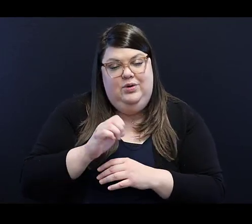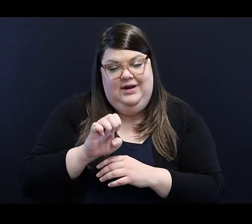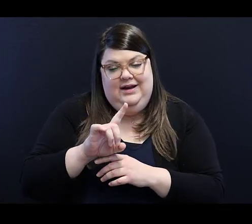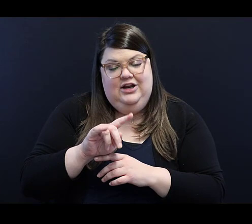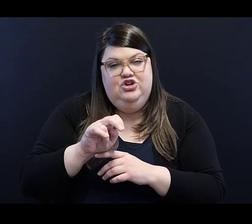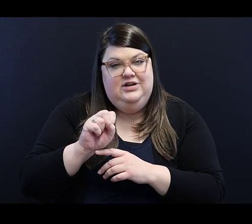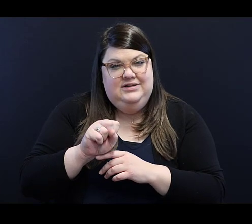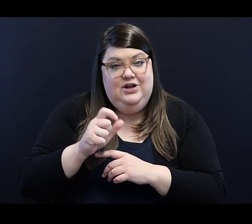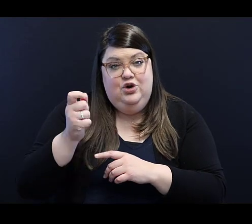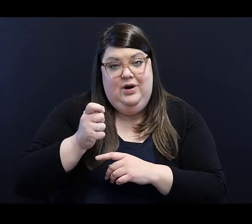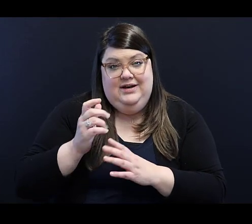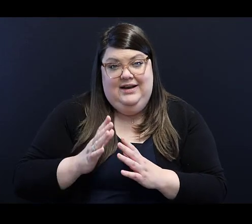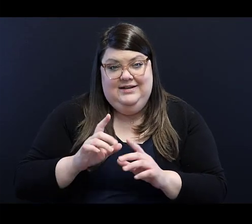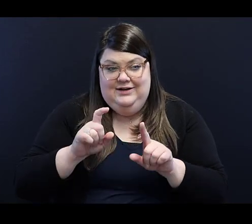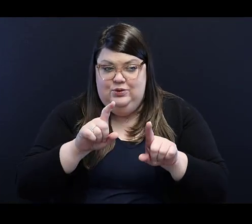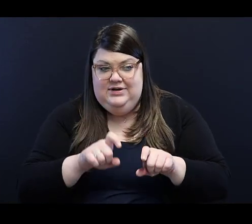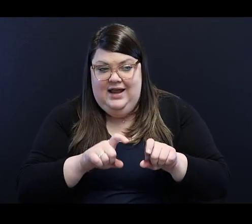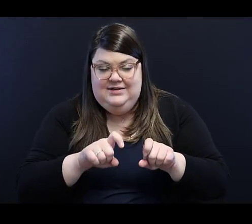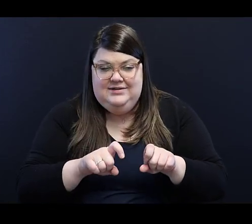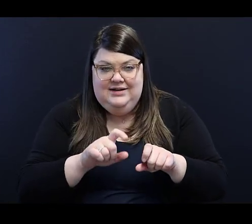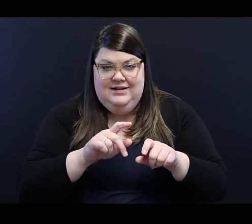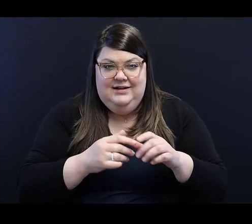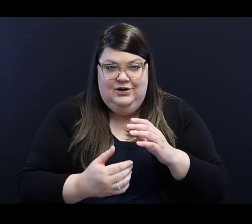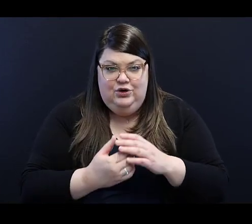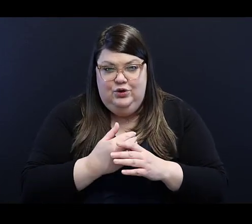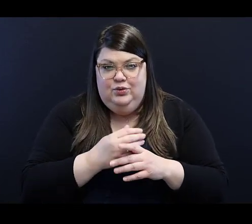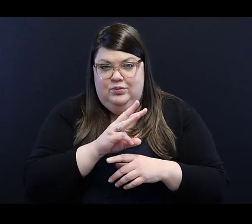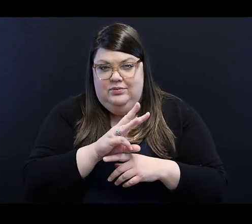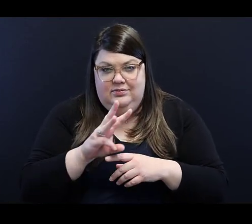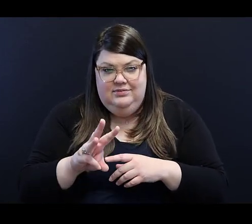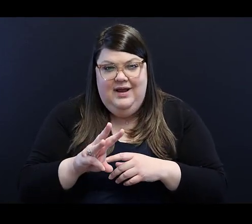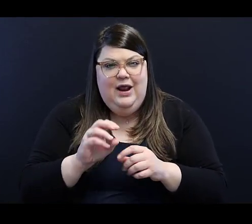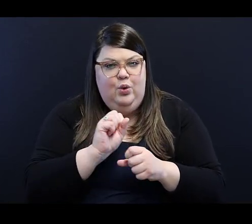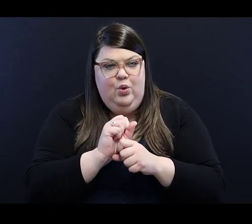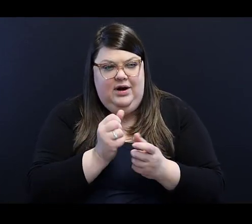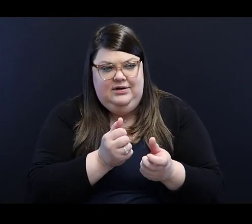to test this version of the website and work with New Editions to fix identified issues.